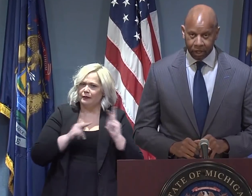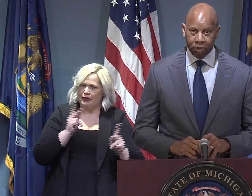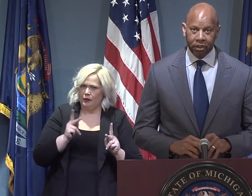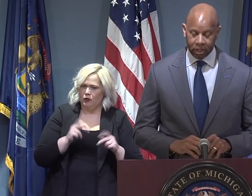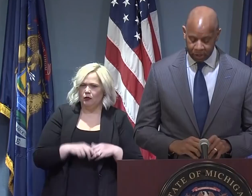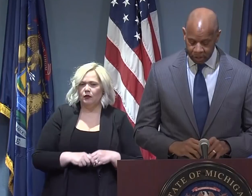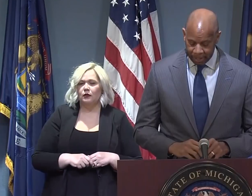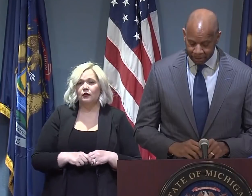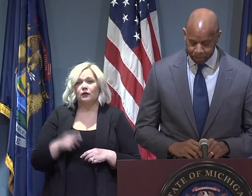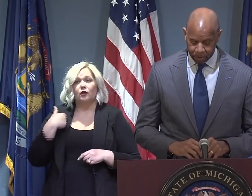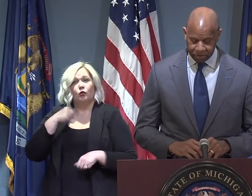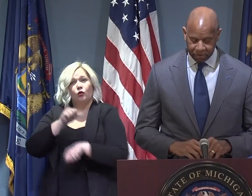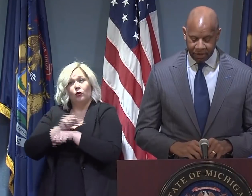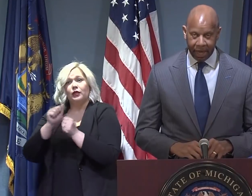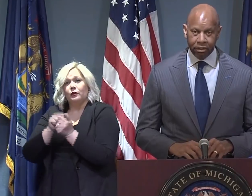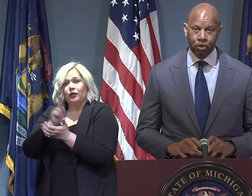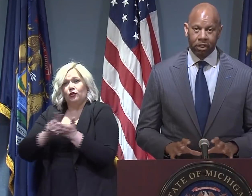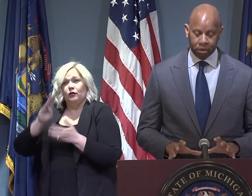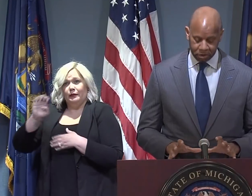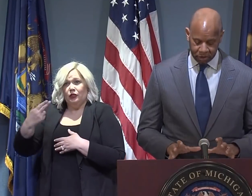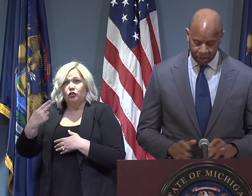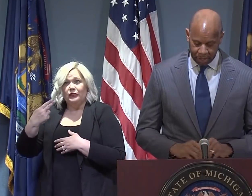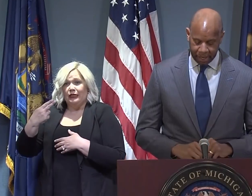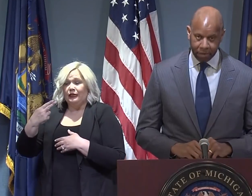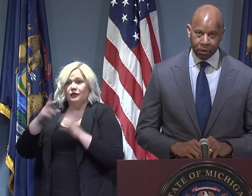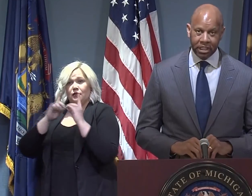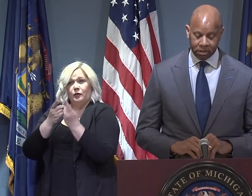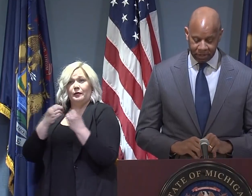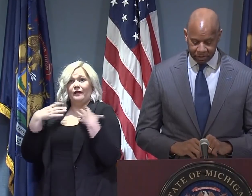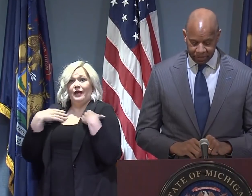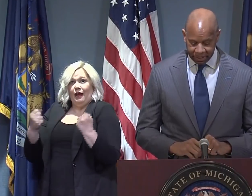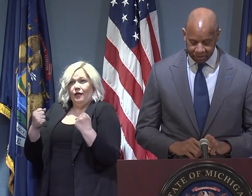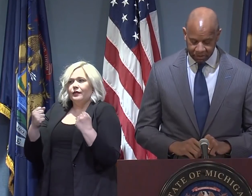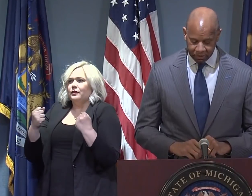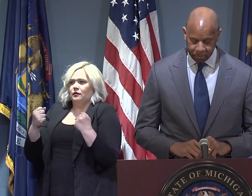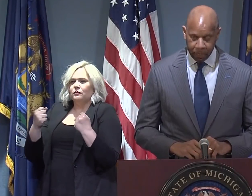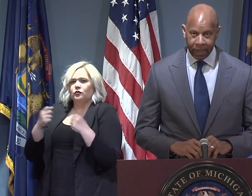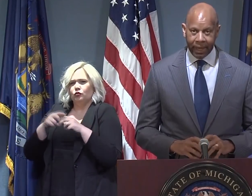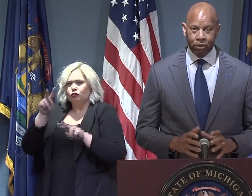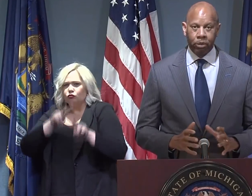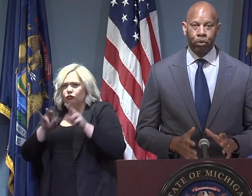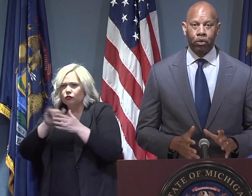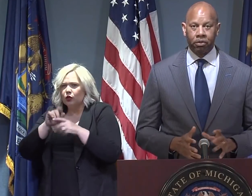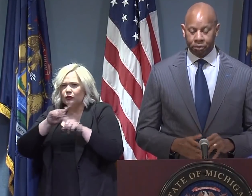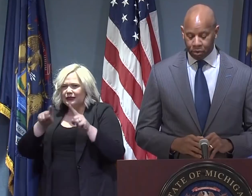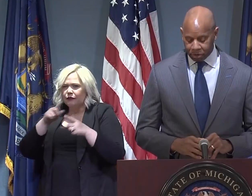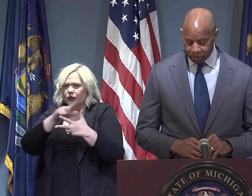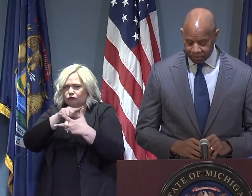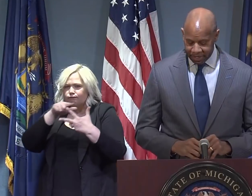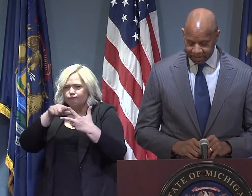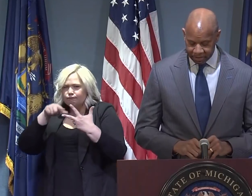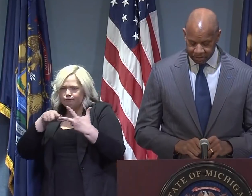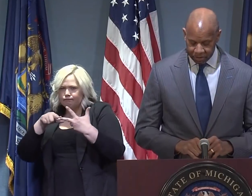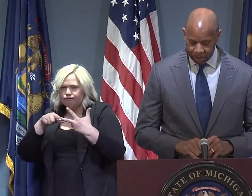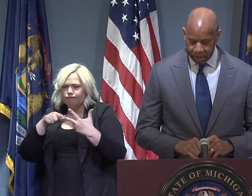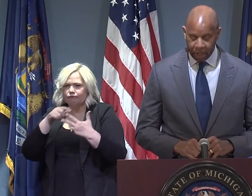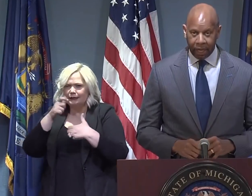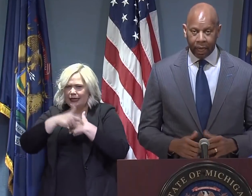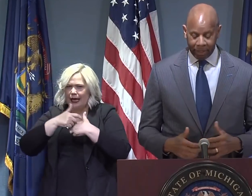OUR HEALTH -- DECLINE AND OUR HEALTH CARE SYSTEM IS WELL SITUATED. WE HAVE WORKED WITH YESTERDAY OF MICHIGAN PUBLIC HEALTH EXPERTS TO FIND TRIGGERS FOR EACH OF THE